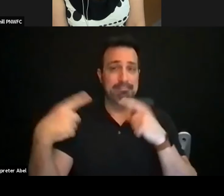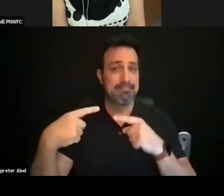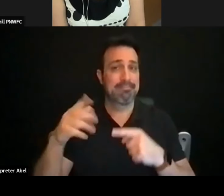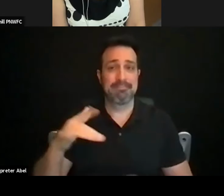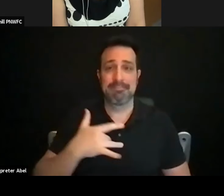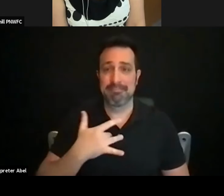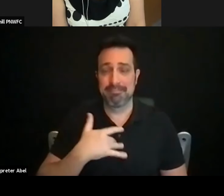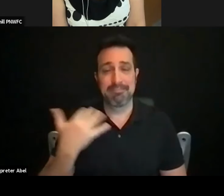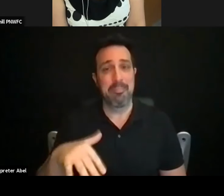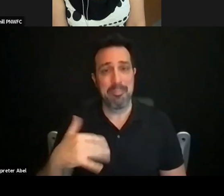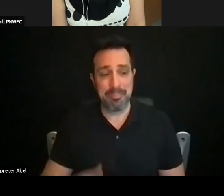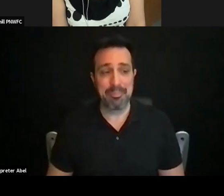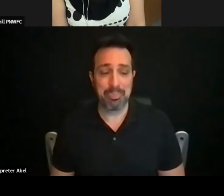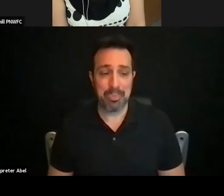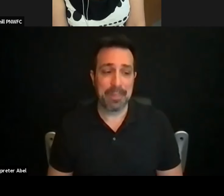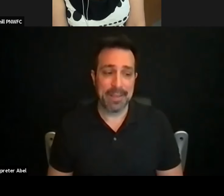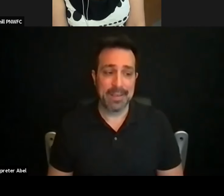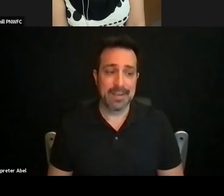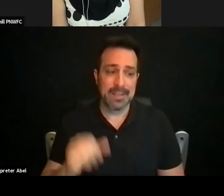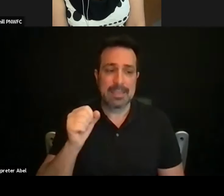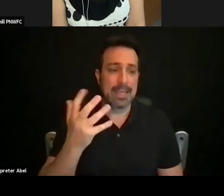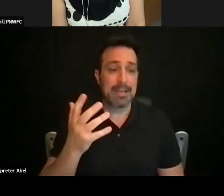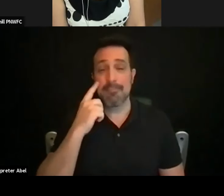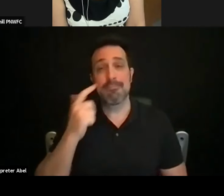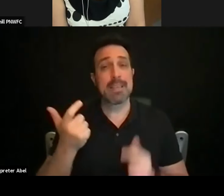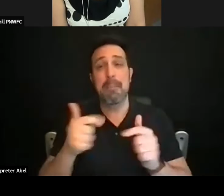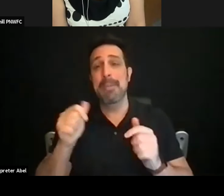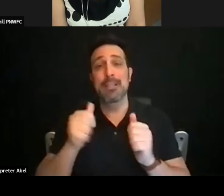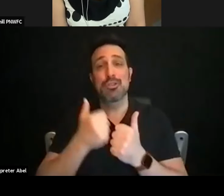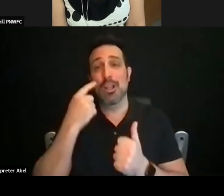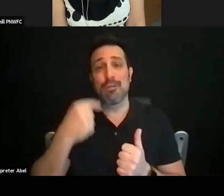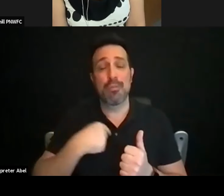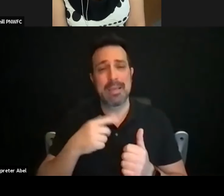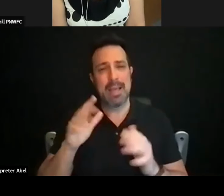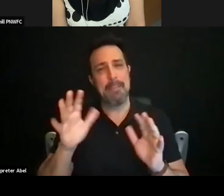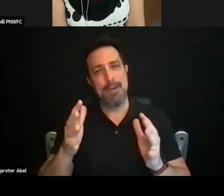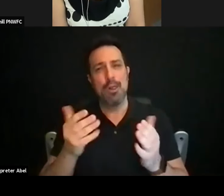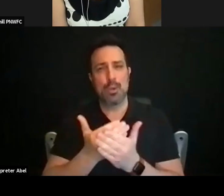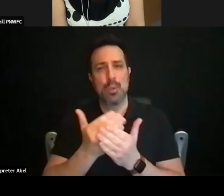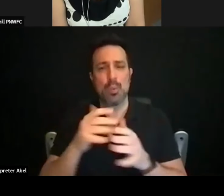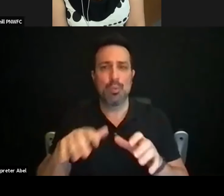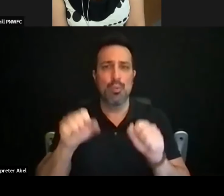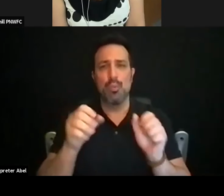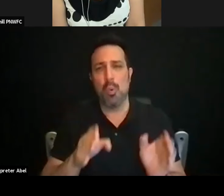so much. I also just want to shout out to Kenny Maria and Luke, all of that resinates